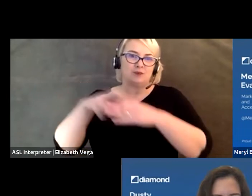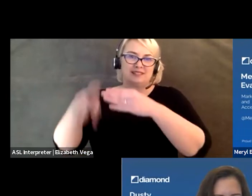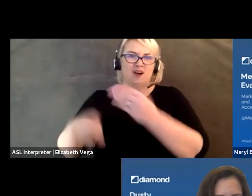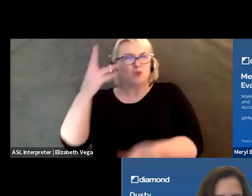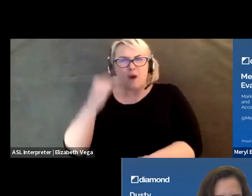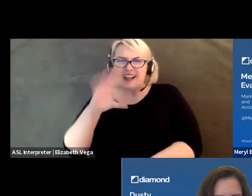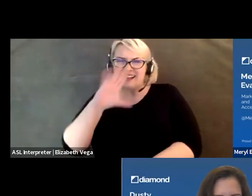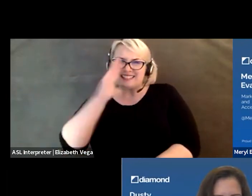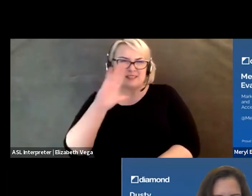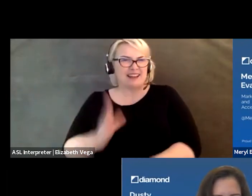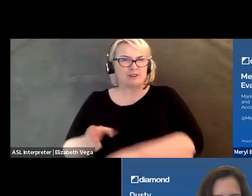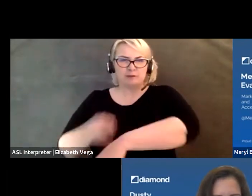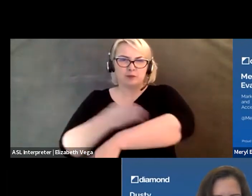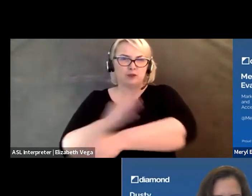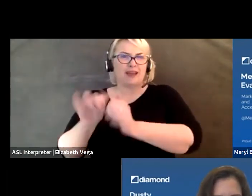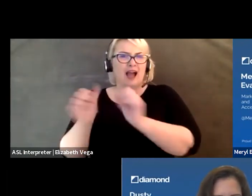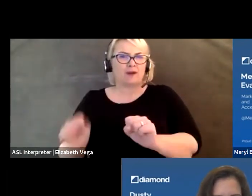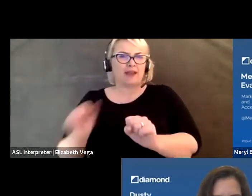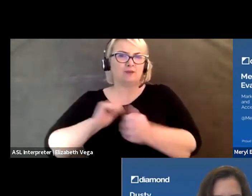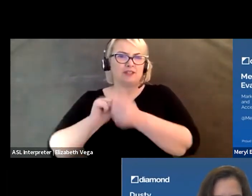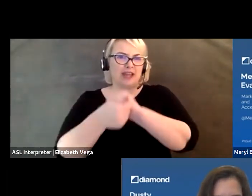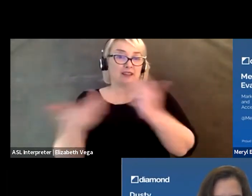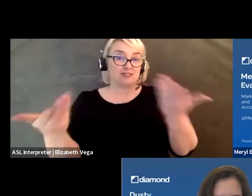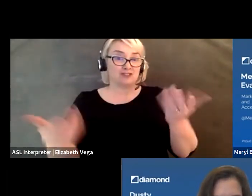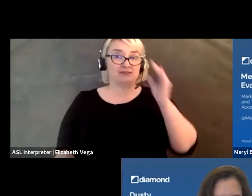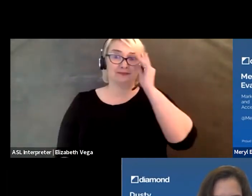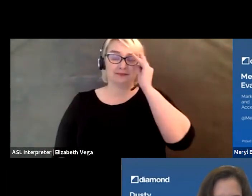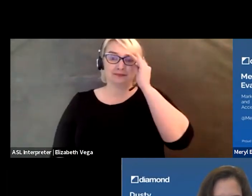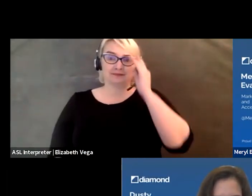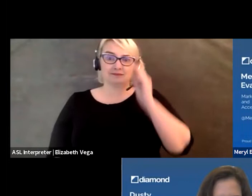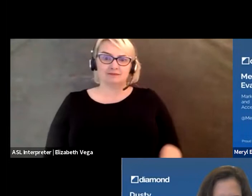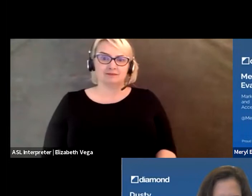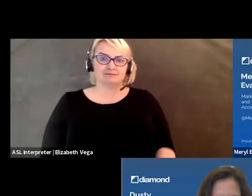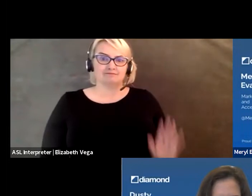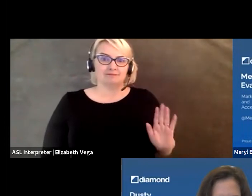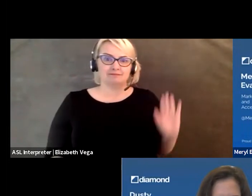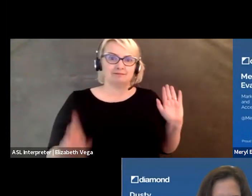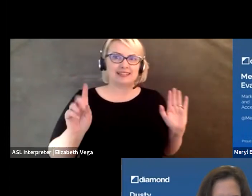Dennis Lembree: Okay. So I'll take a stab at that, Joe.